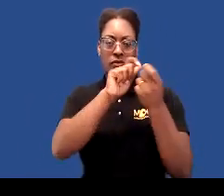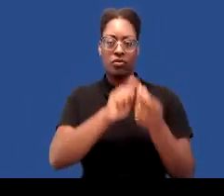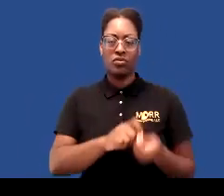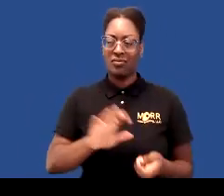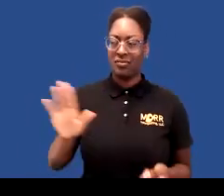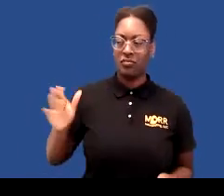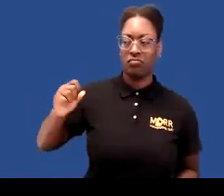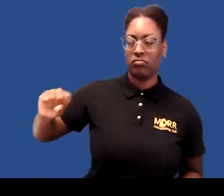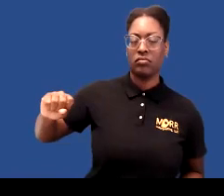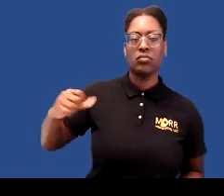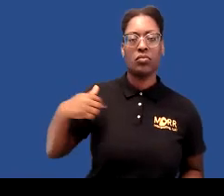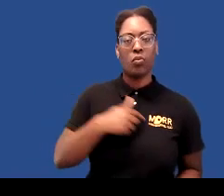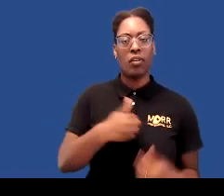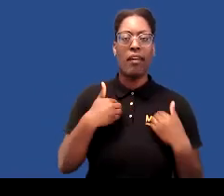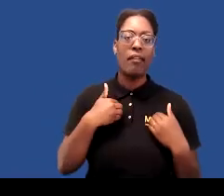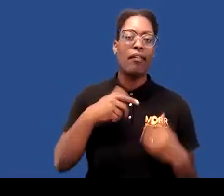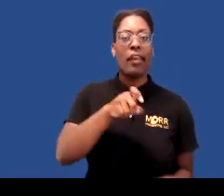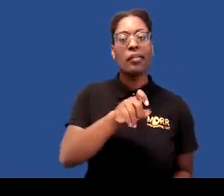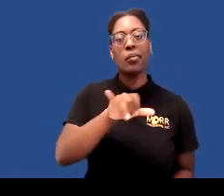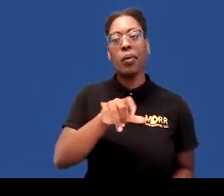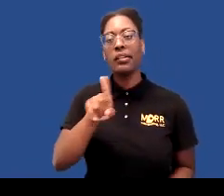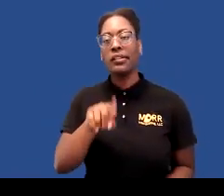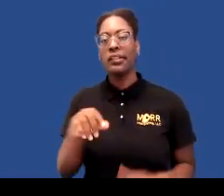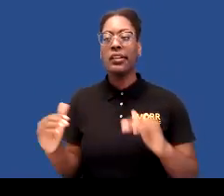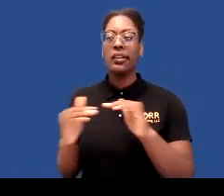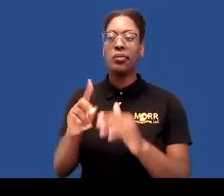of X, Y, Z equals decolonialism or decolonization,